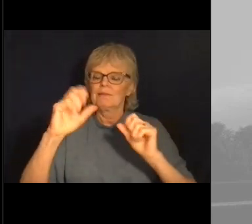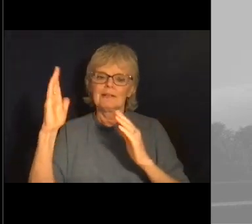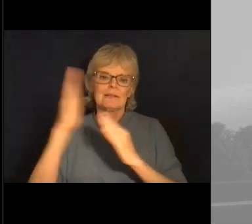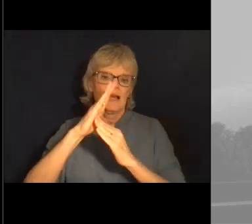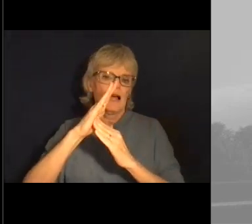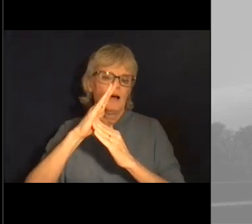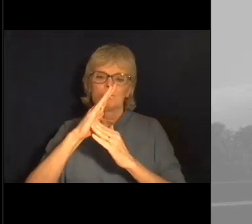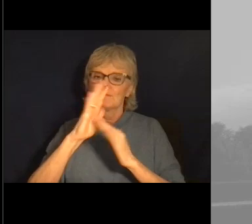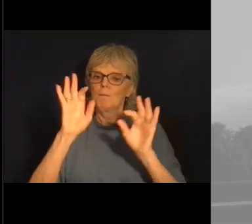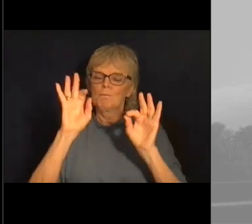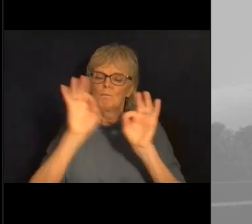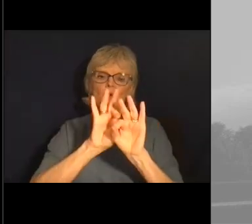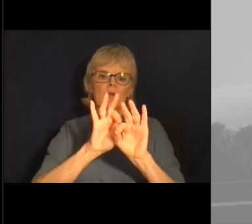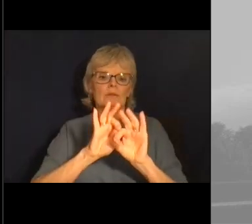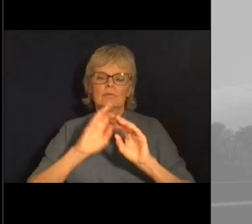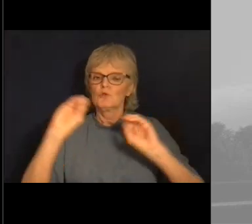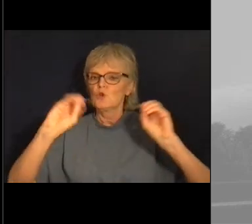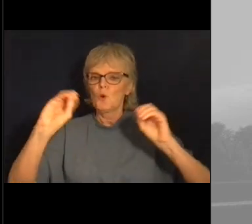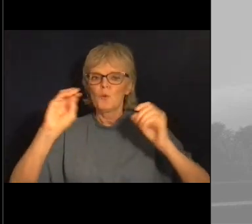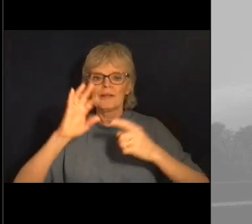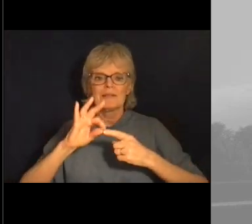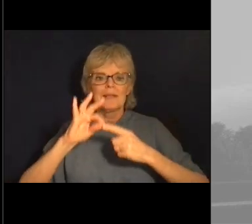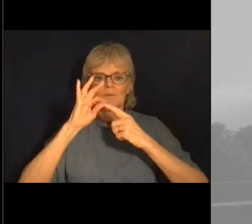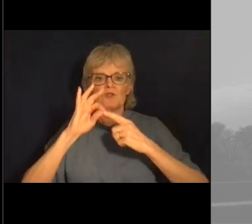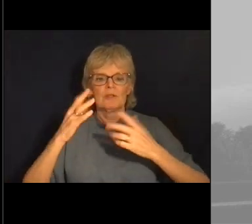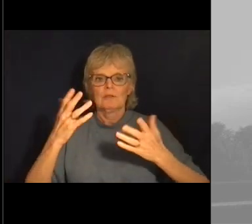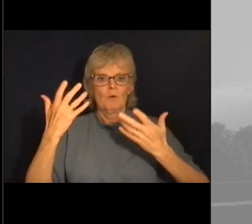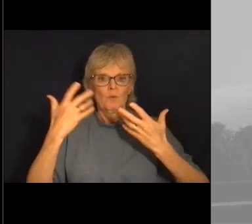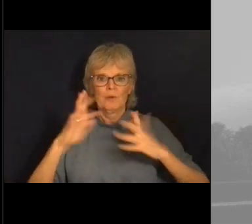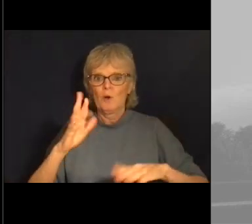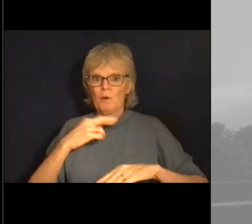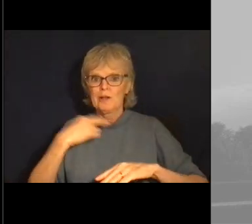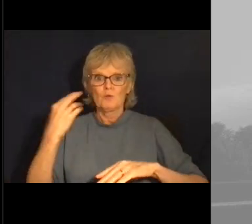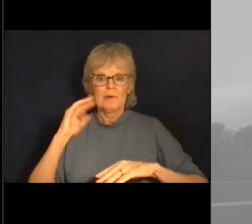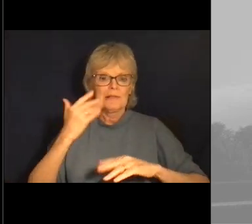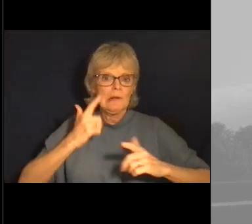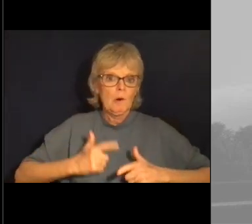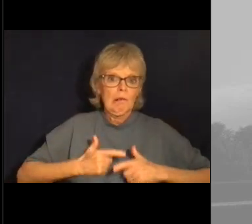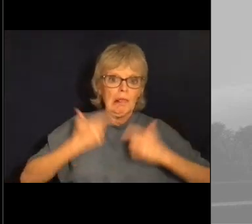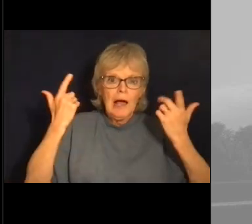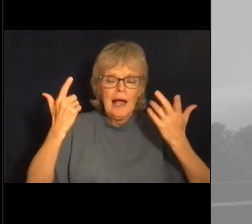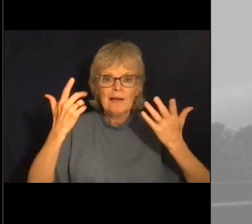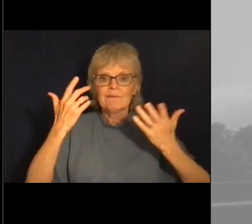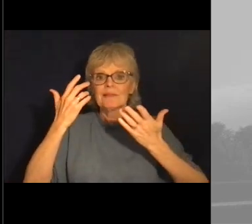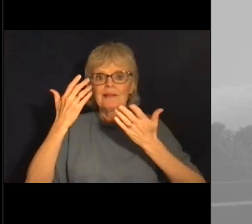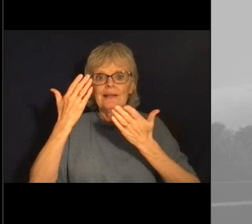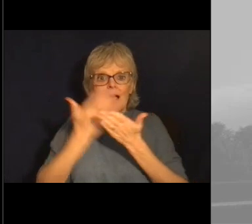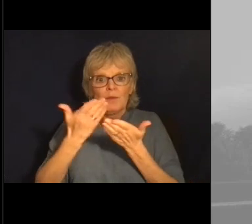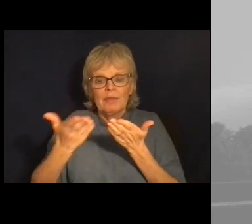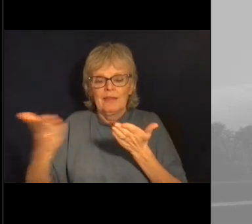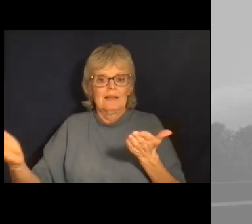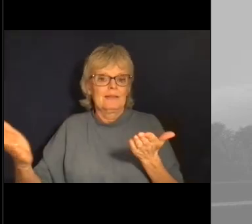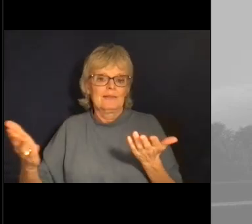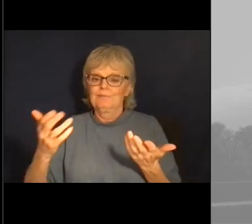There are no exceptions to that. No data is worth risking our lives or our equipment or anybody else's safety, just trying to collect.